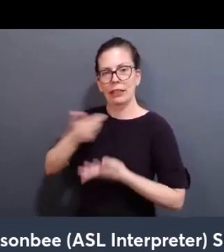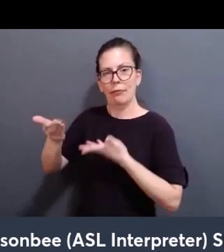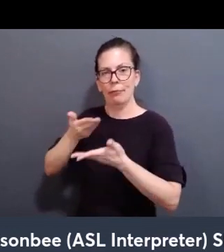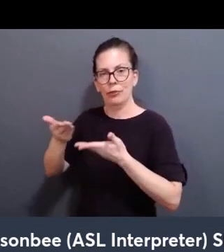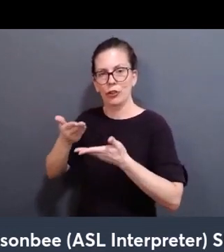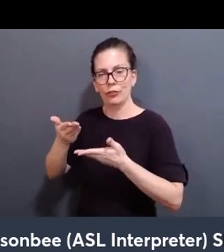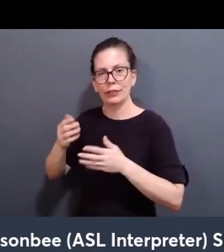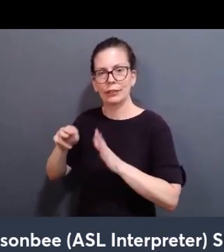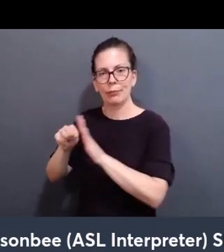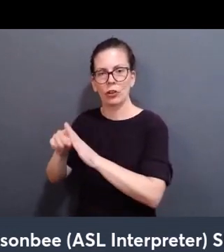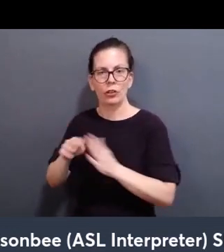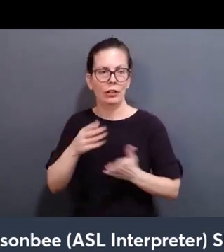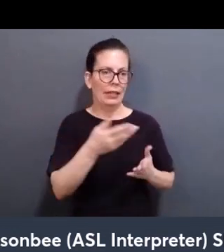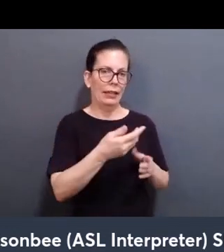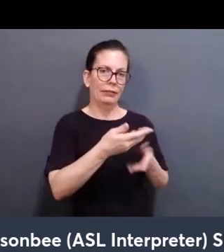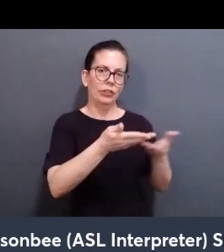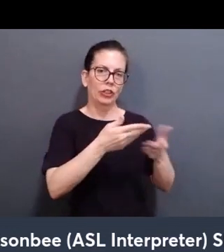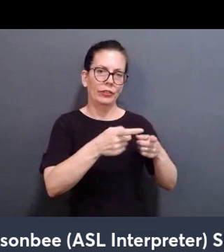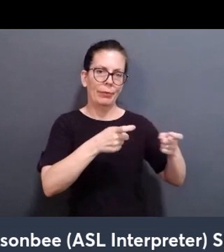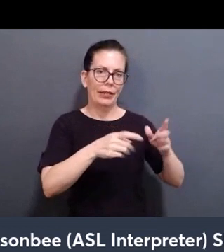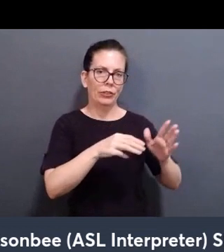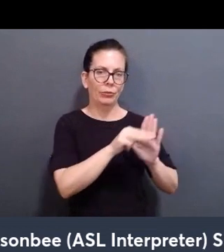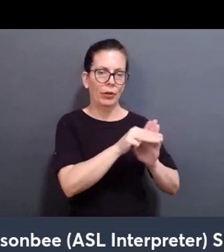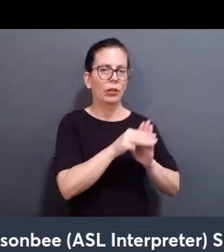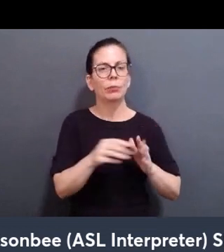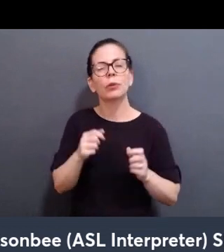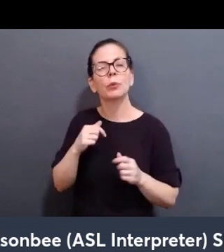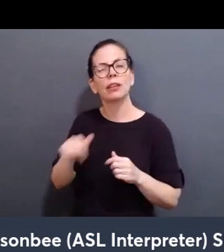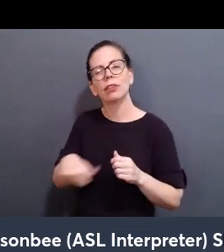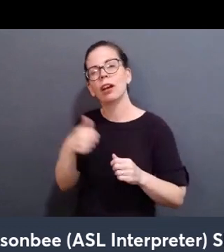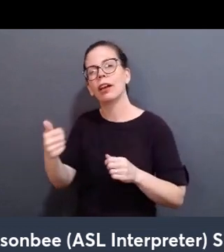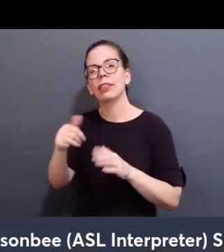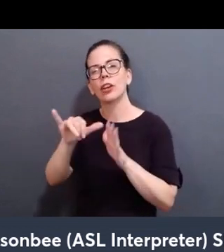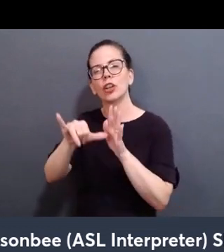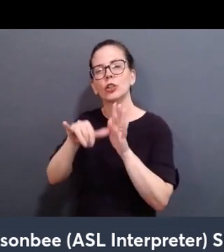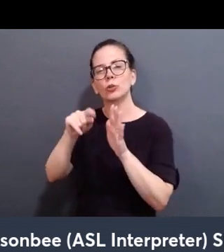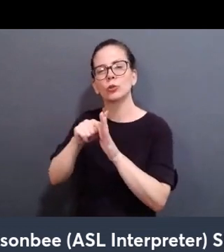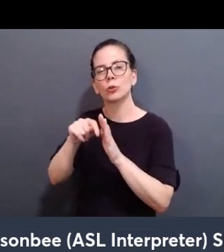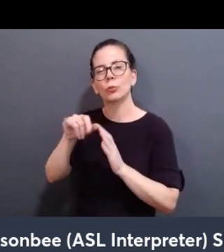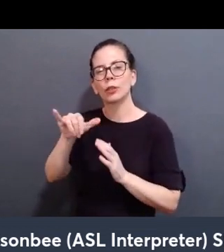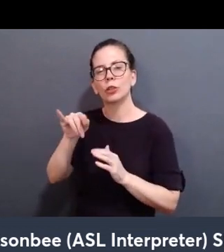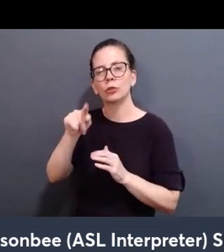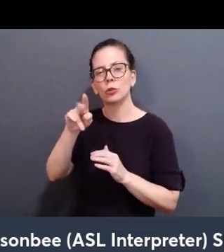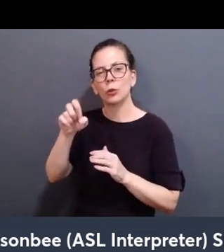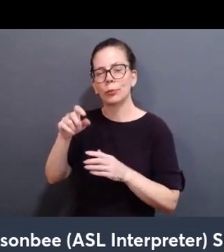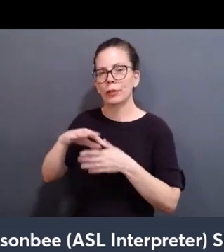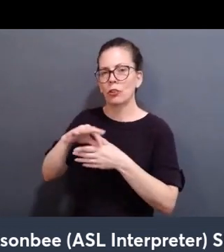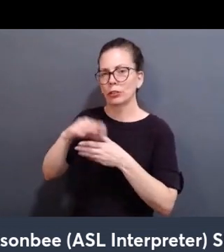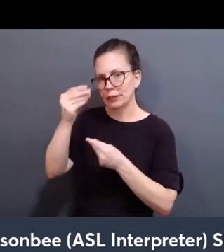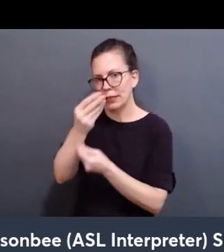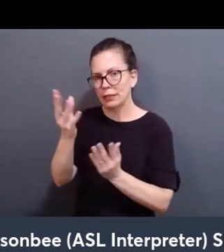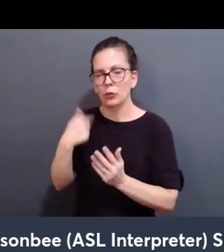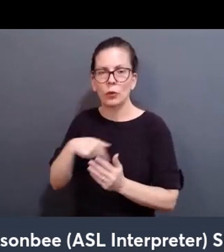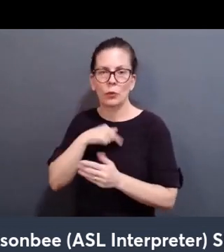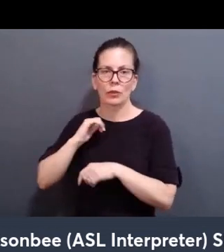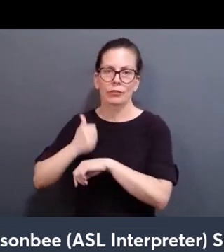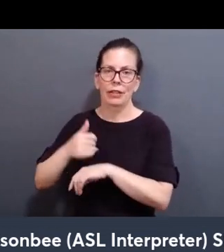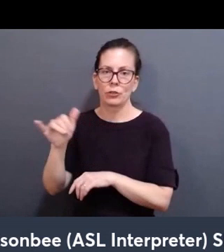there are a lot of other YouTube content that we are planning to create. We also are hoping that we keep coming, be a recurring member of the show.